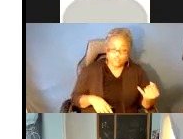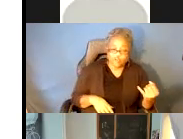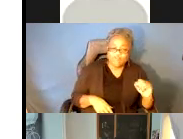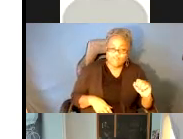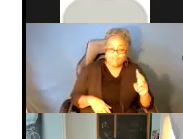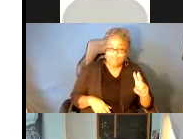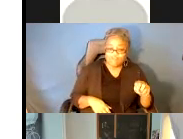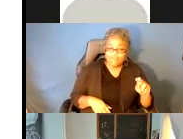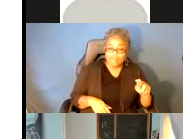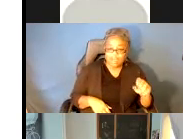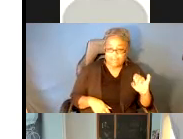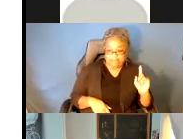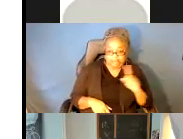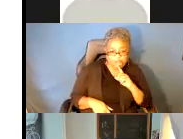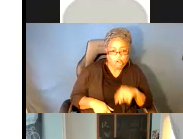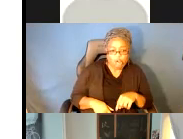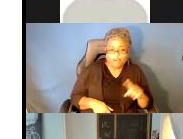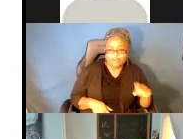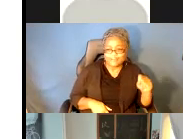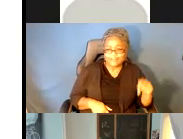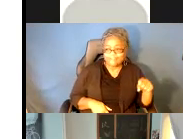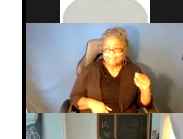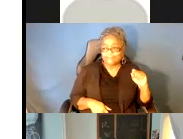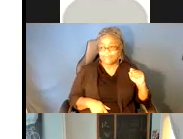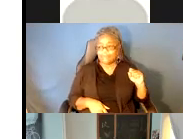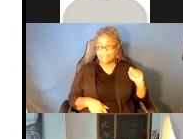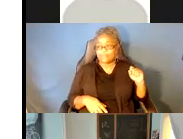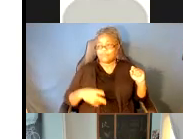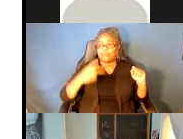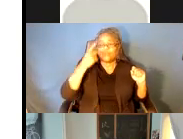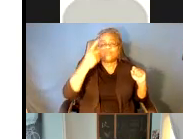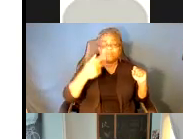Yeah. Let's see, there was a question that I did answer